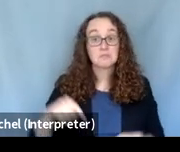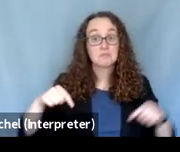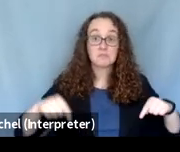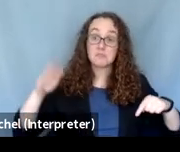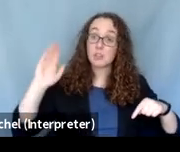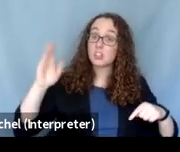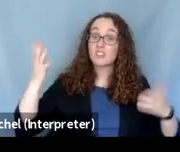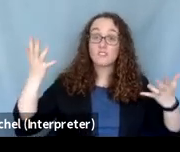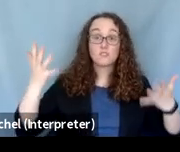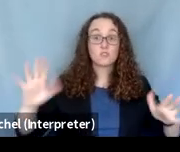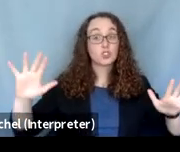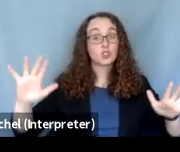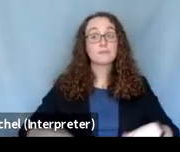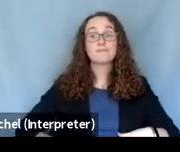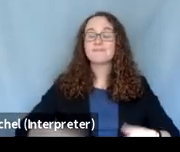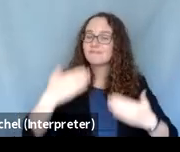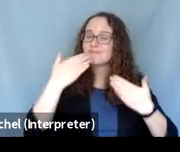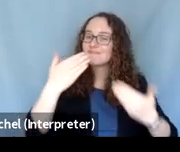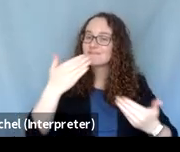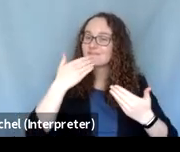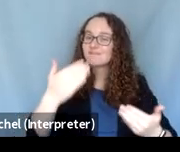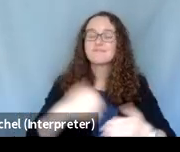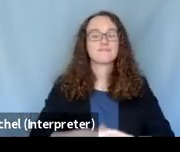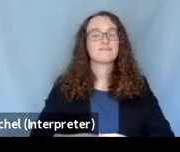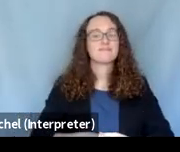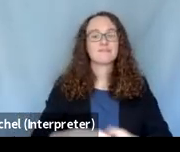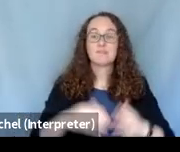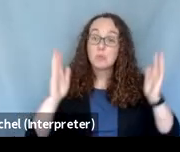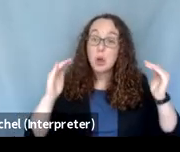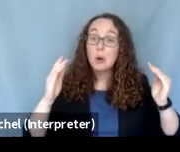Thank you very much and I hope you have a great afternoon! Bye bye.